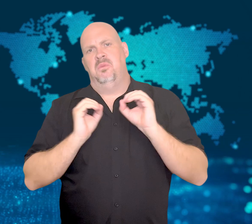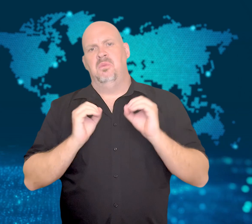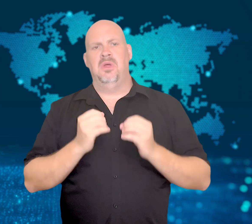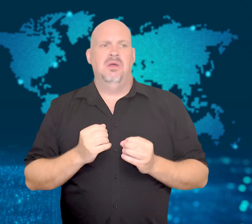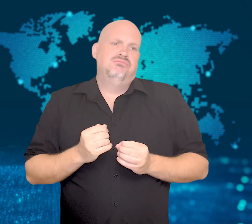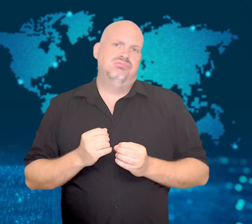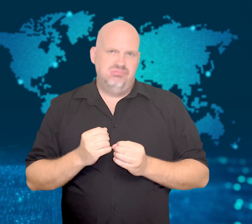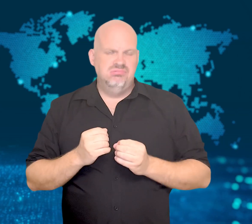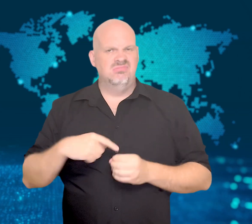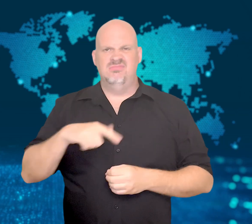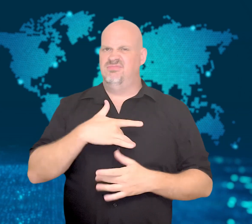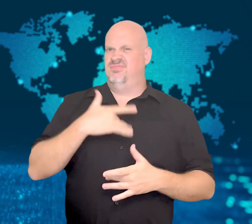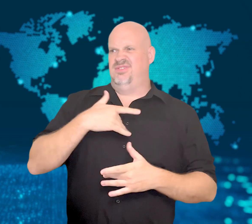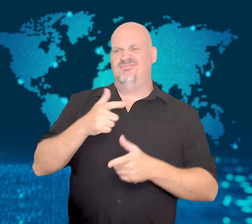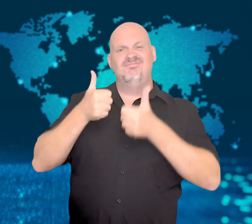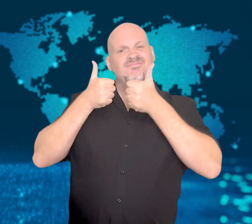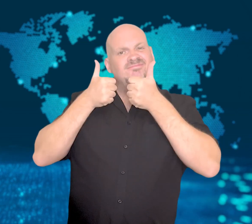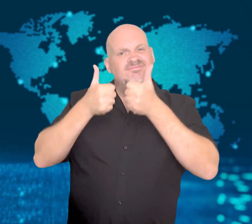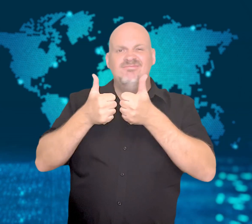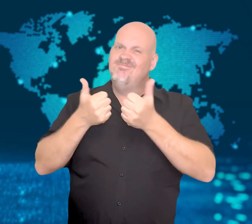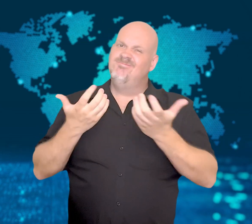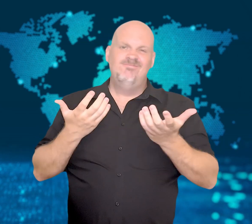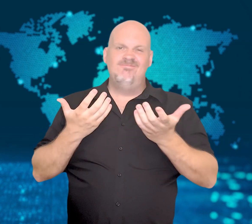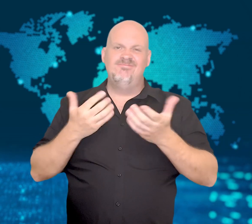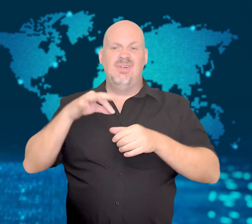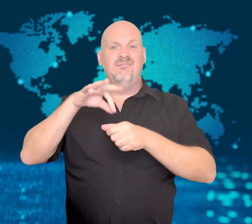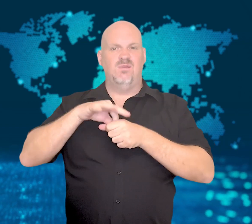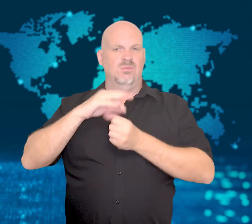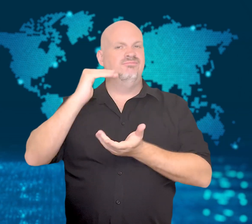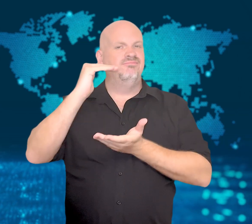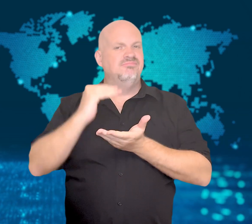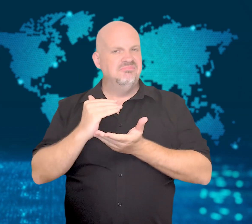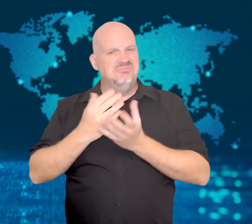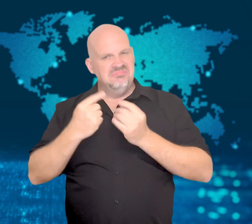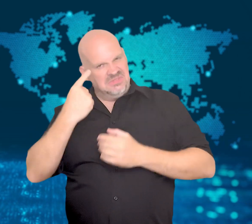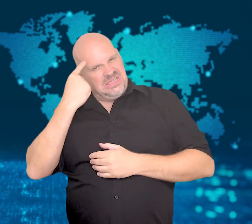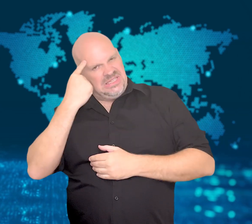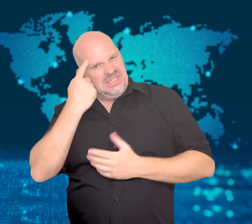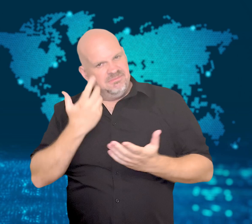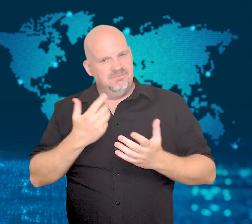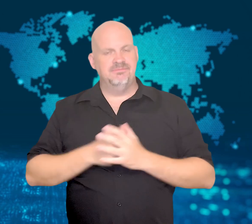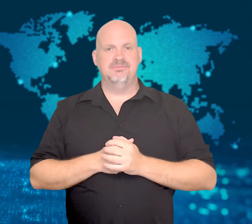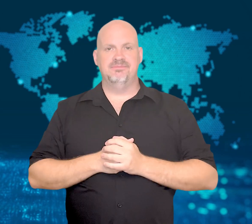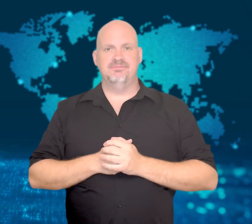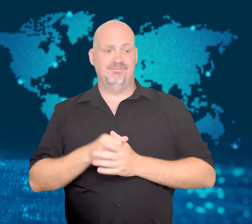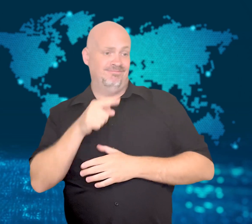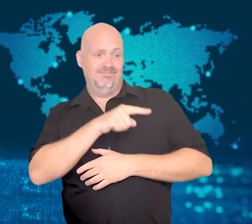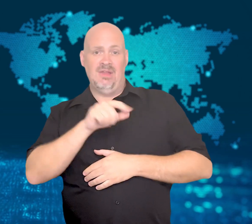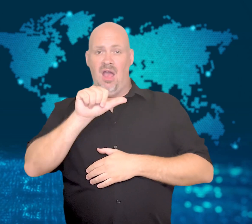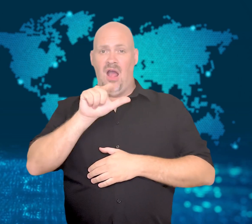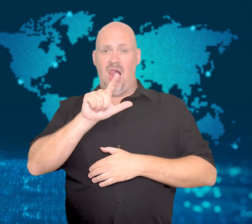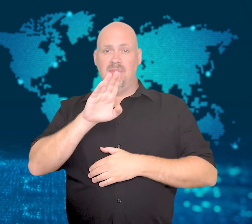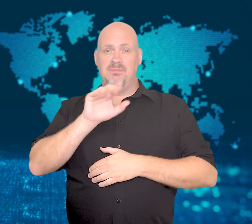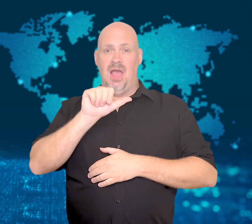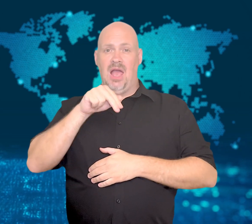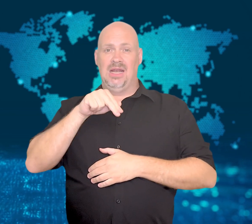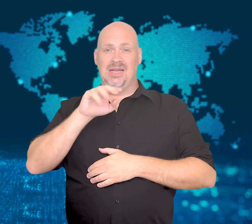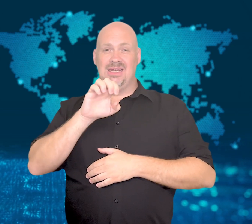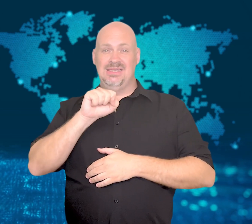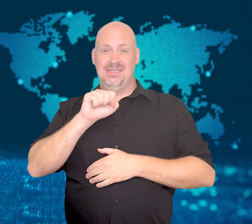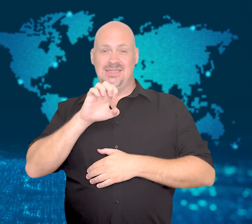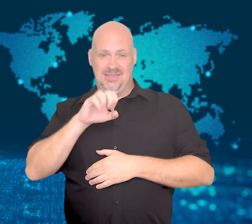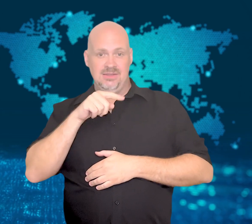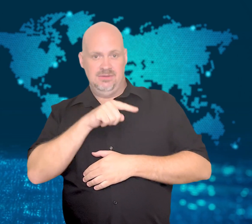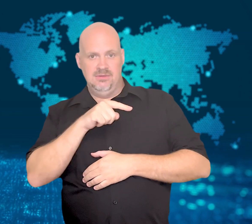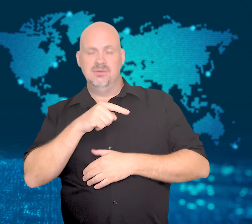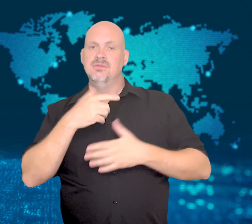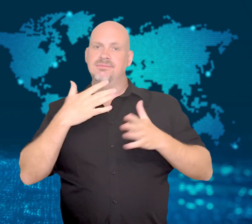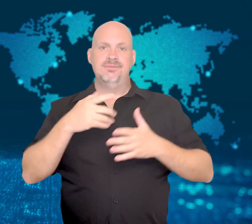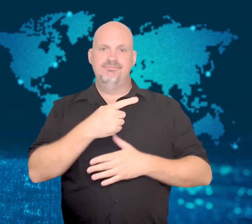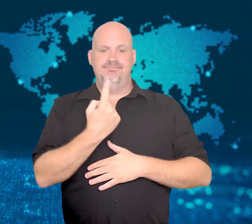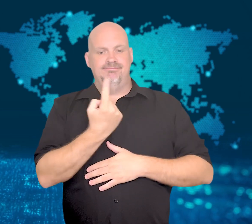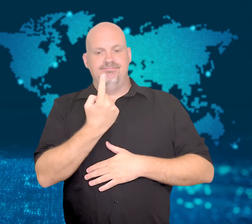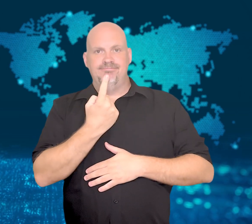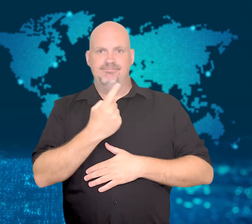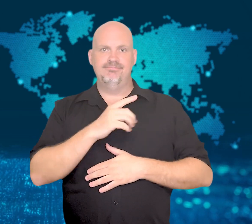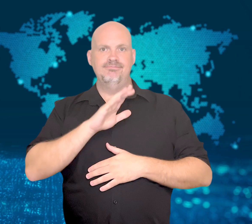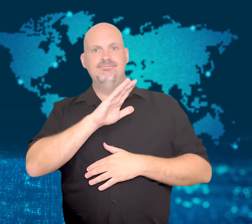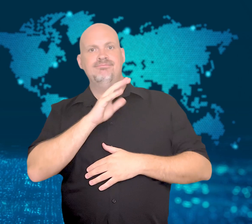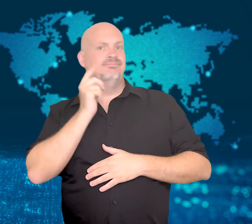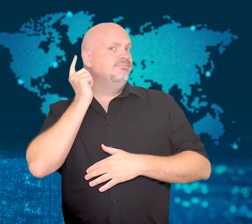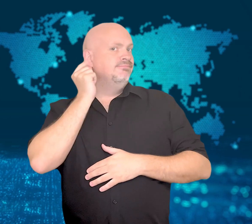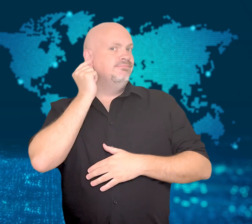Many were unhappy with his response to the allegations, saying he lacked empathy for the women involved.